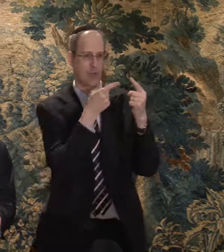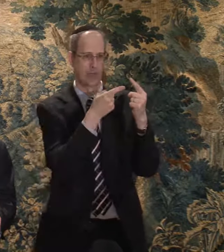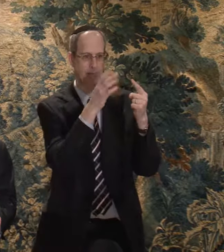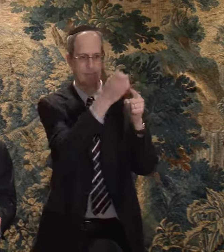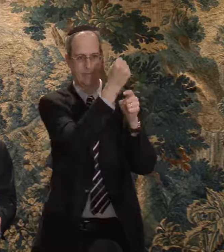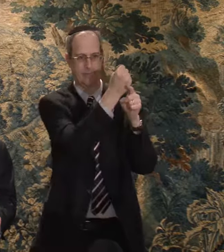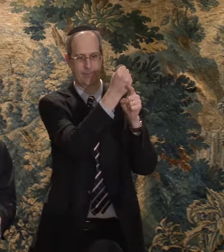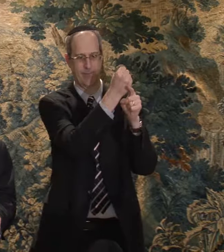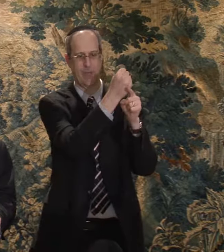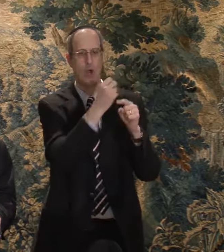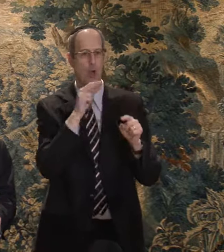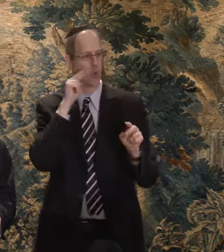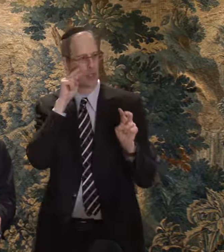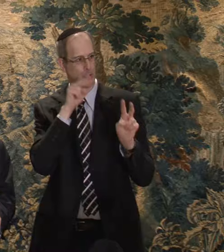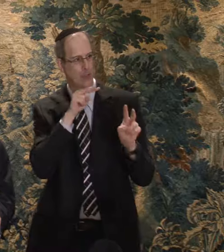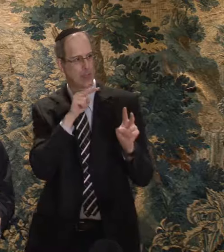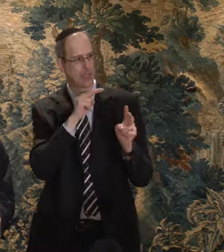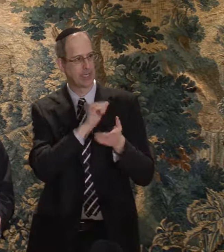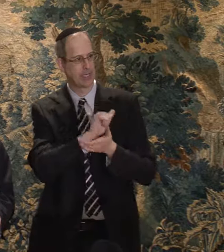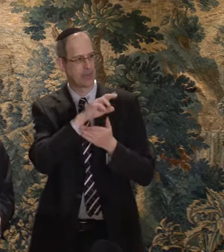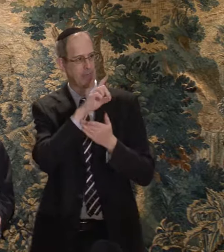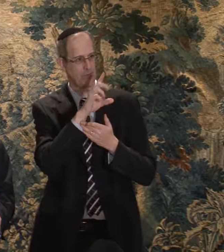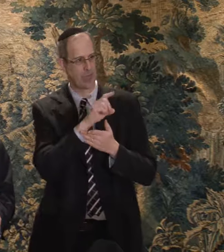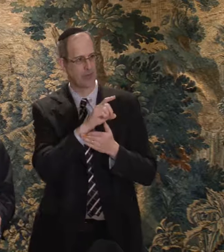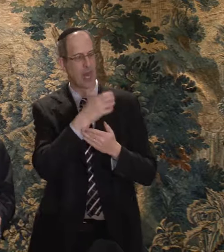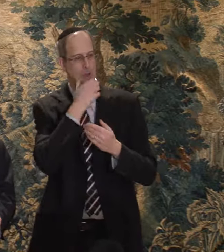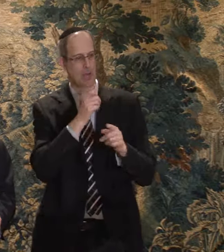we look at what nefesh of it I'm not behind three